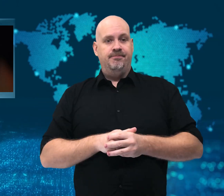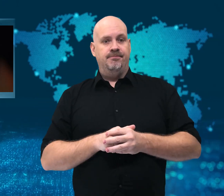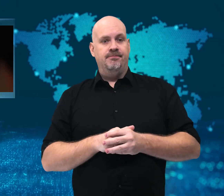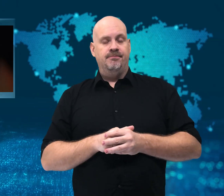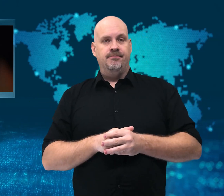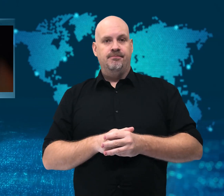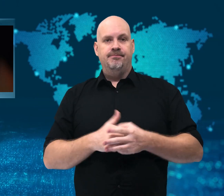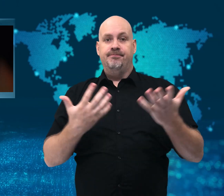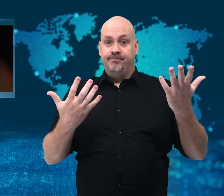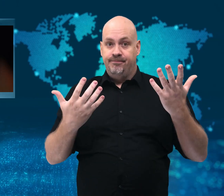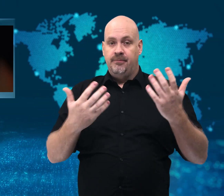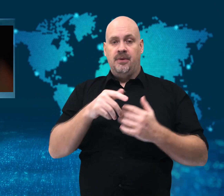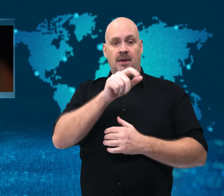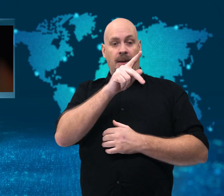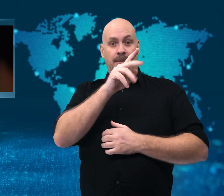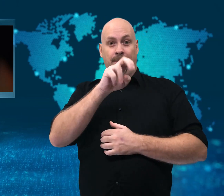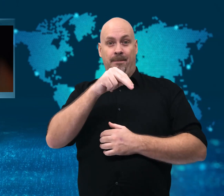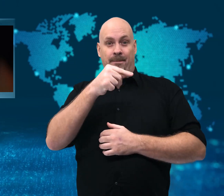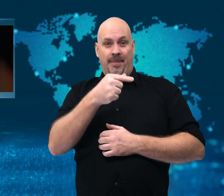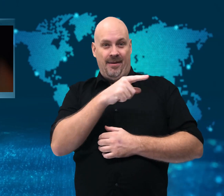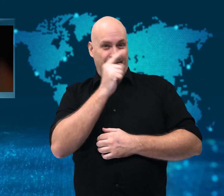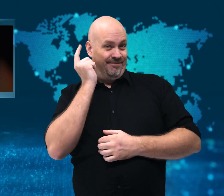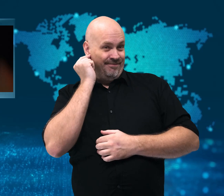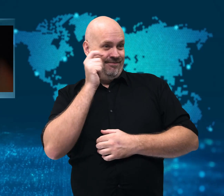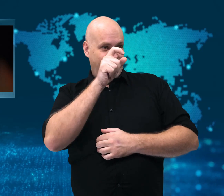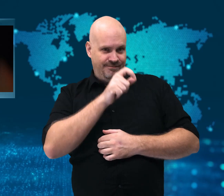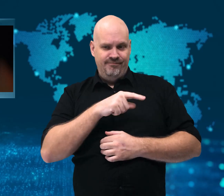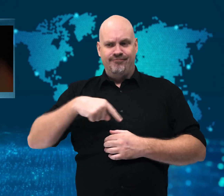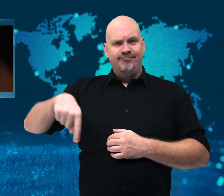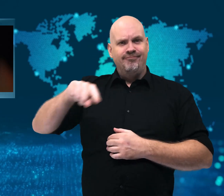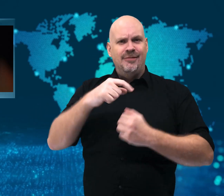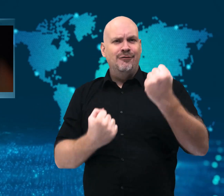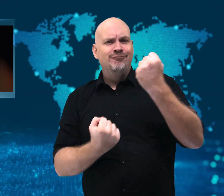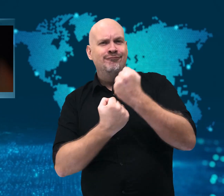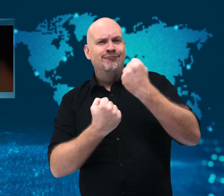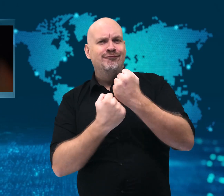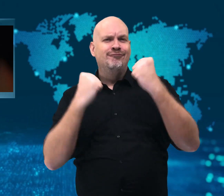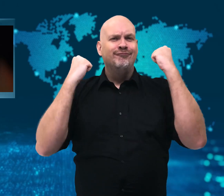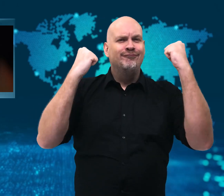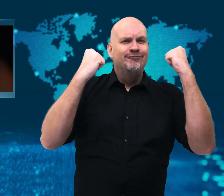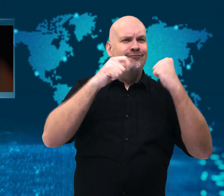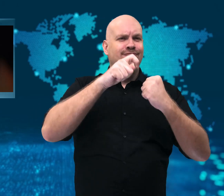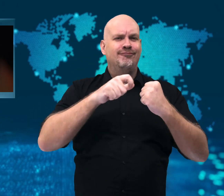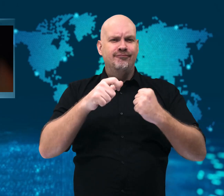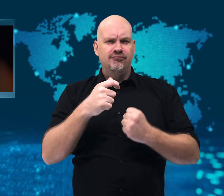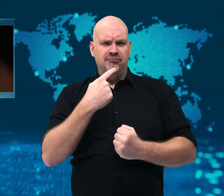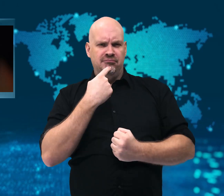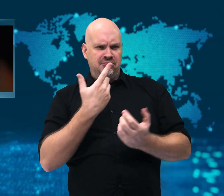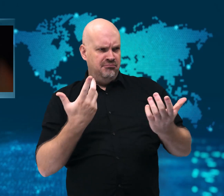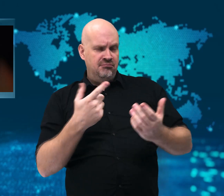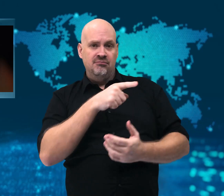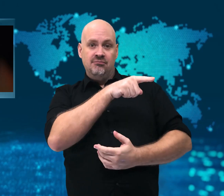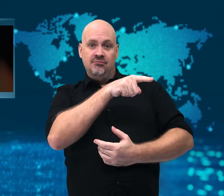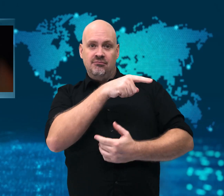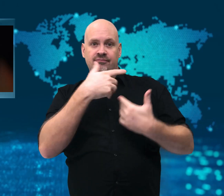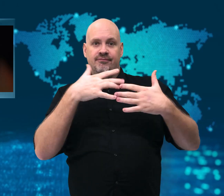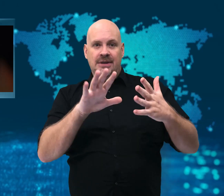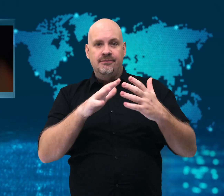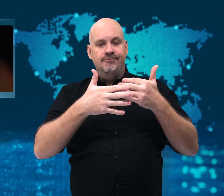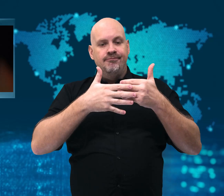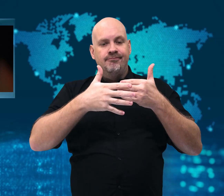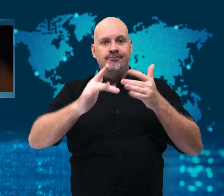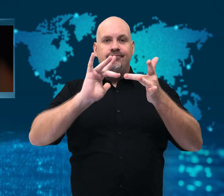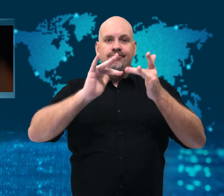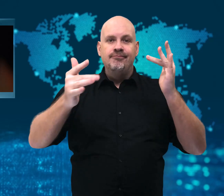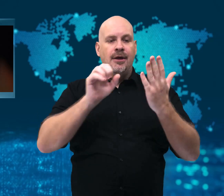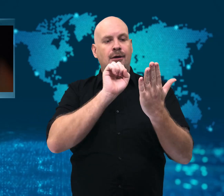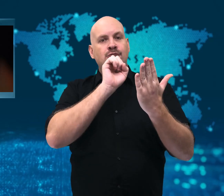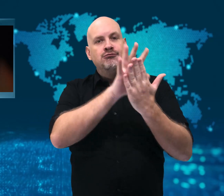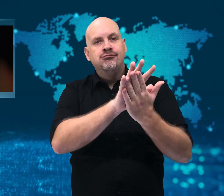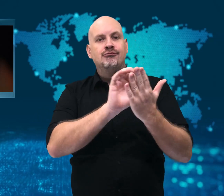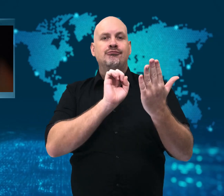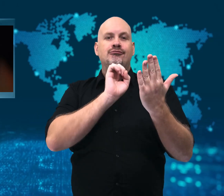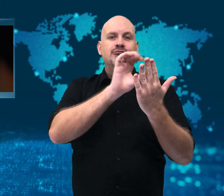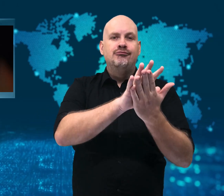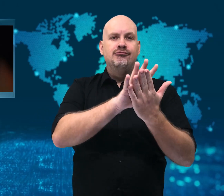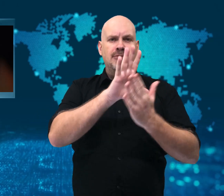Then Peng’s fans noticed no updates on social media accounts, for a while.